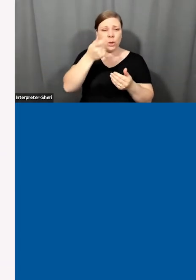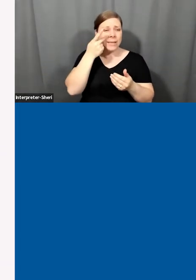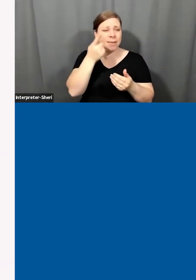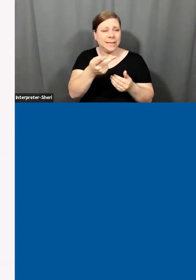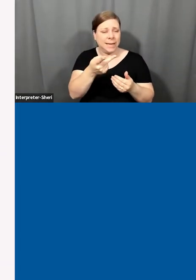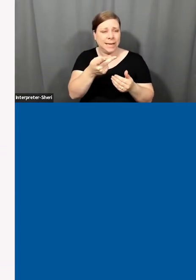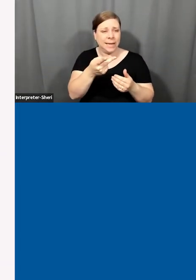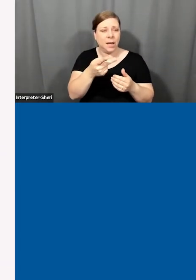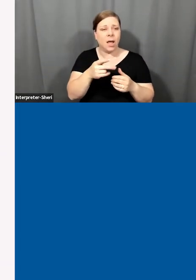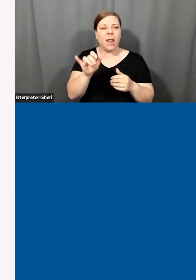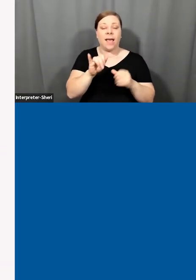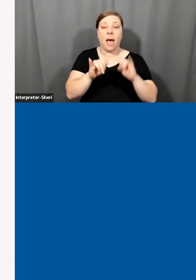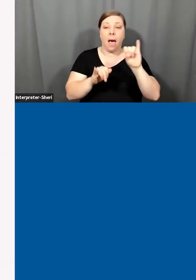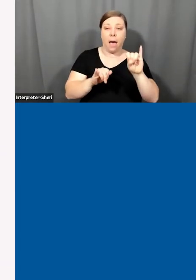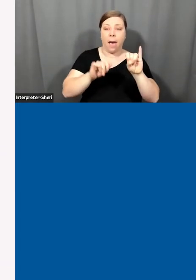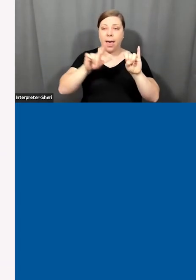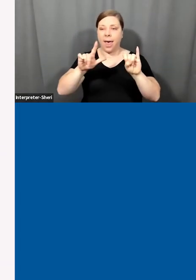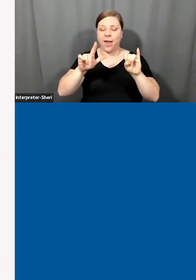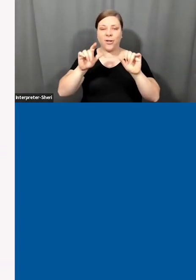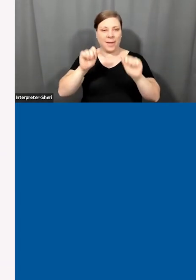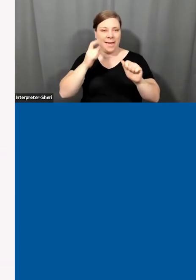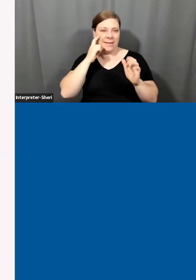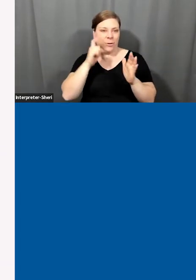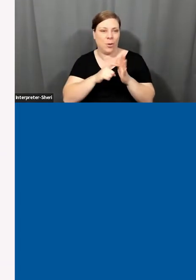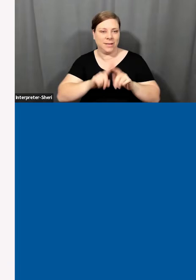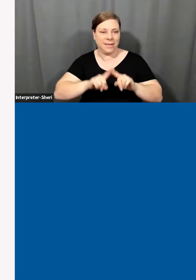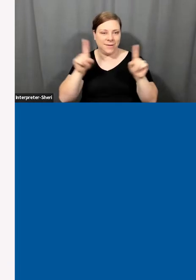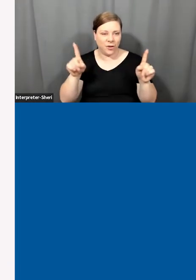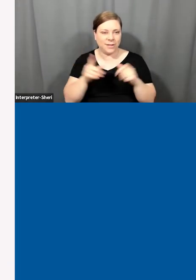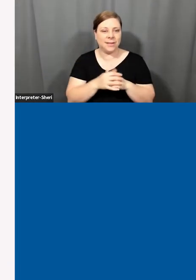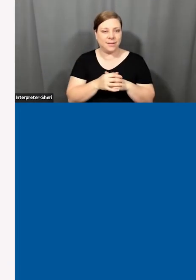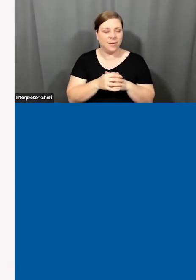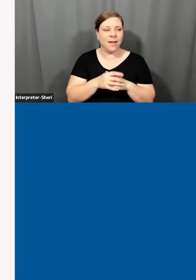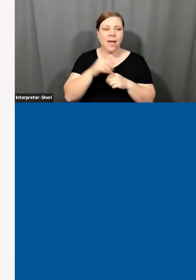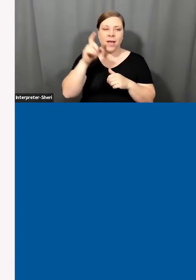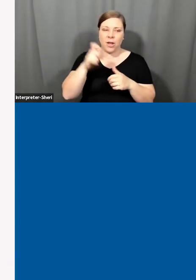the body text says "We must design with disabled people, not just for them."